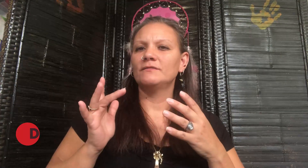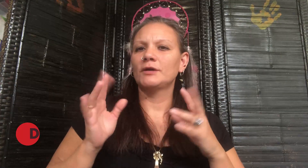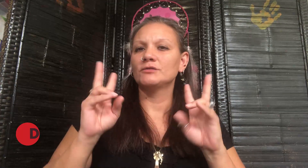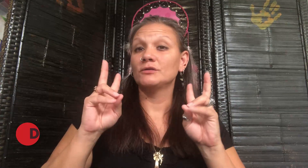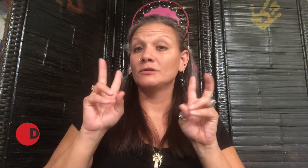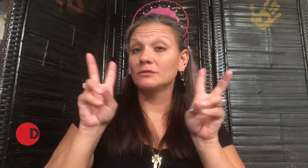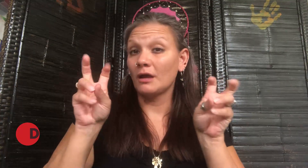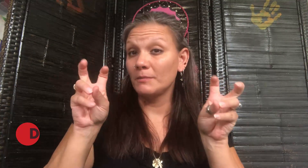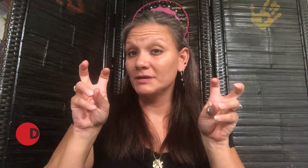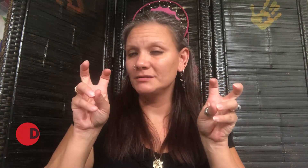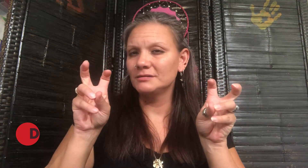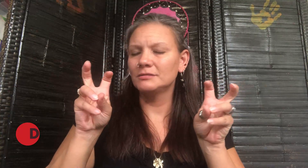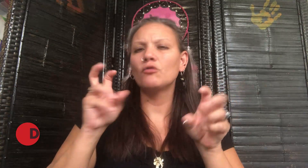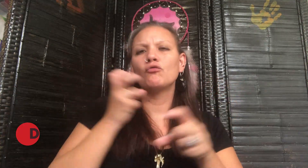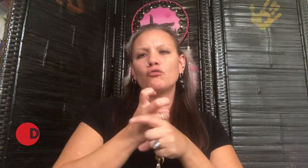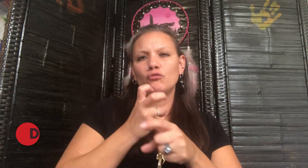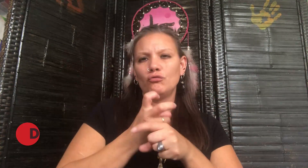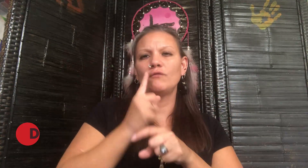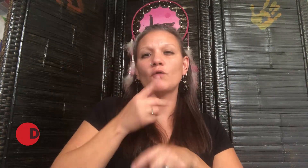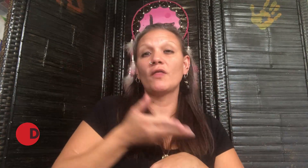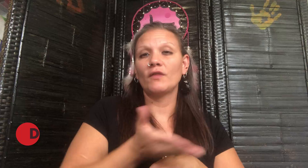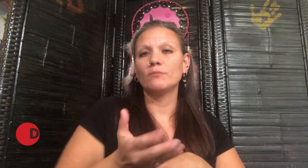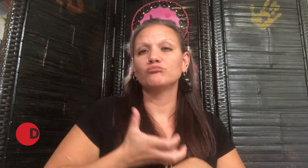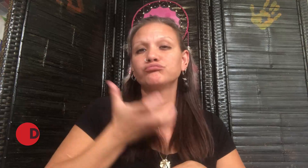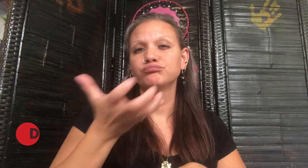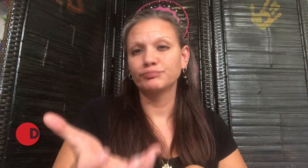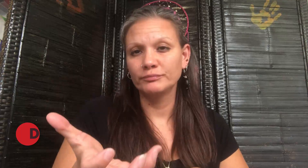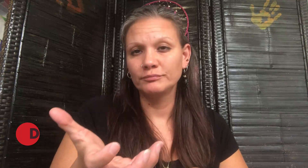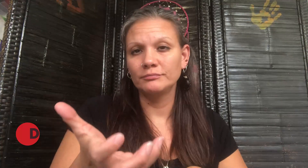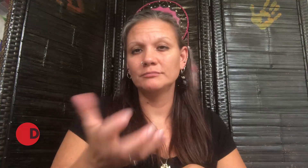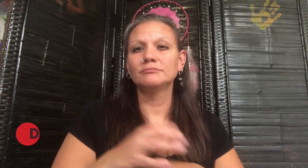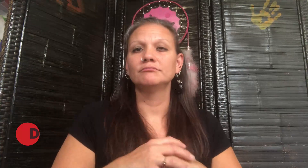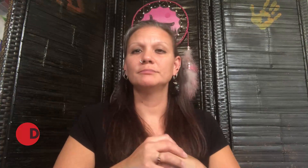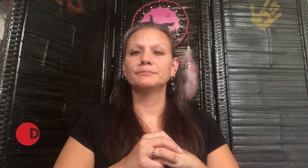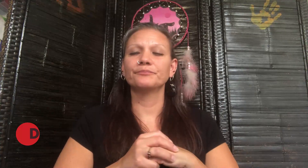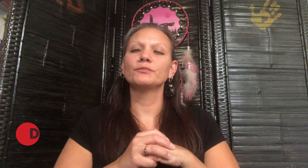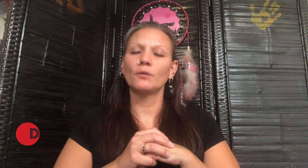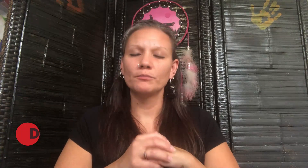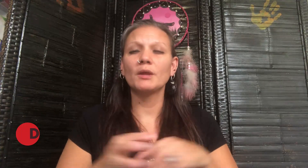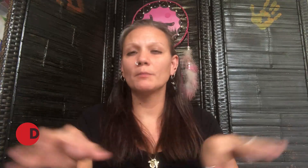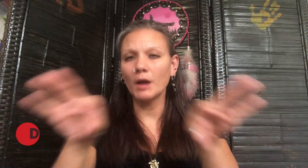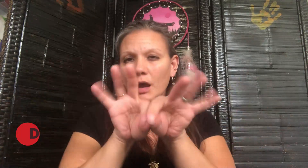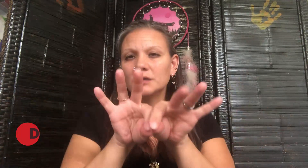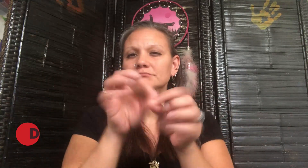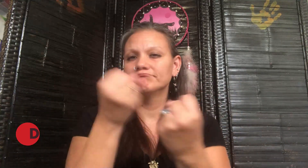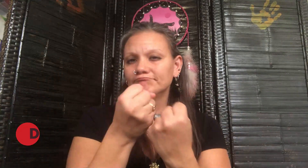topics and find it hard to express themselves.